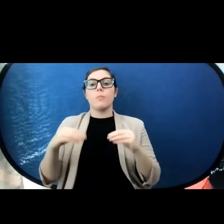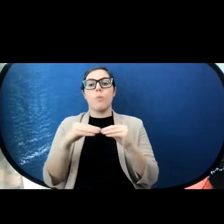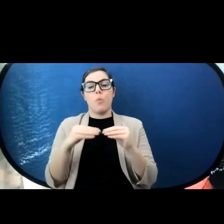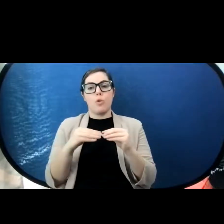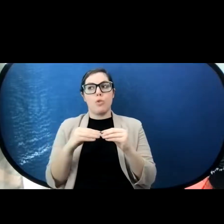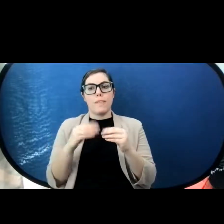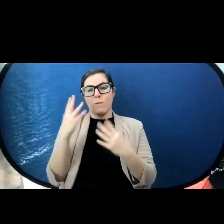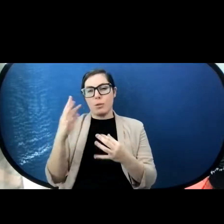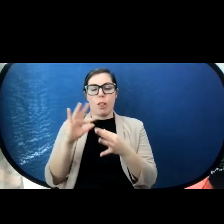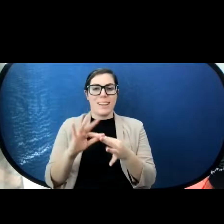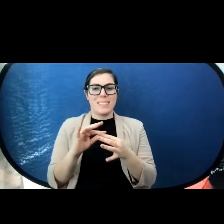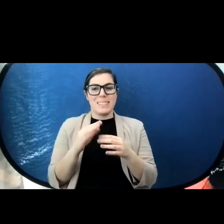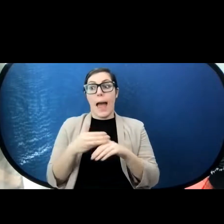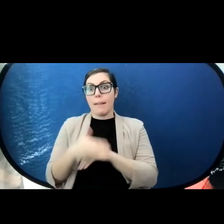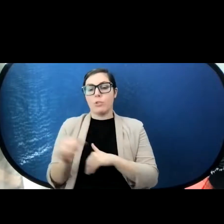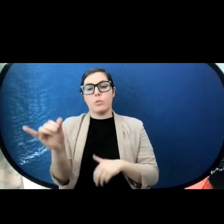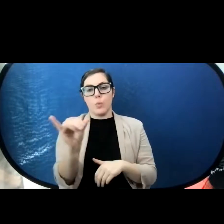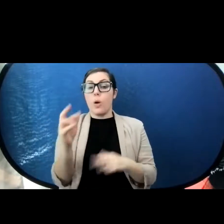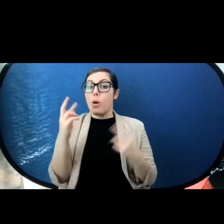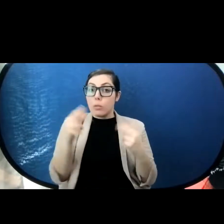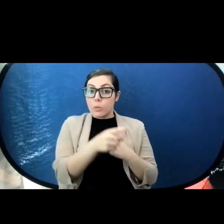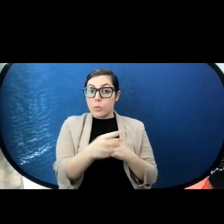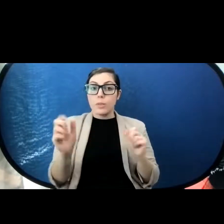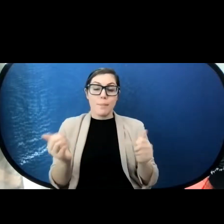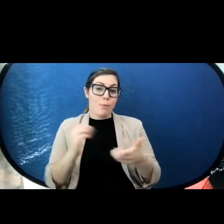and I hope that some of you will be able the partner with us on this program.